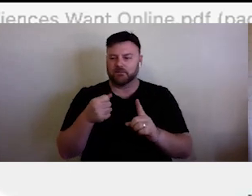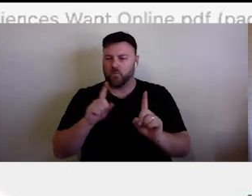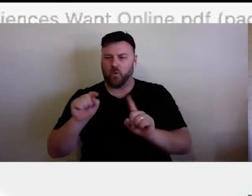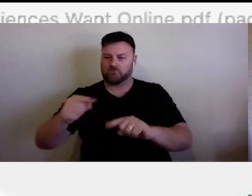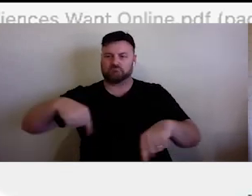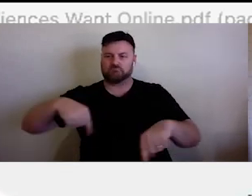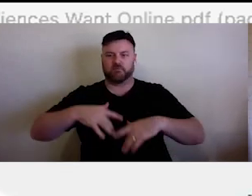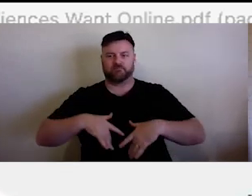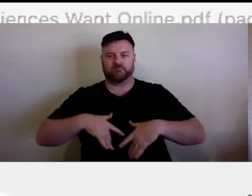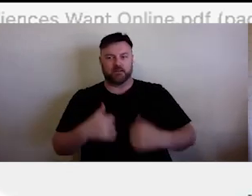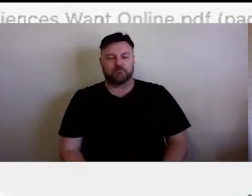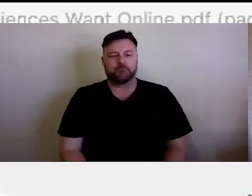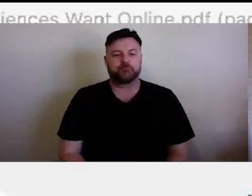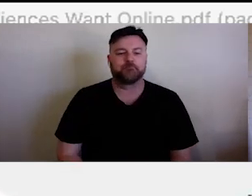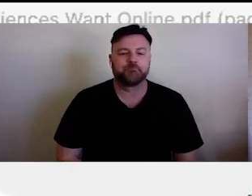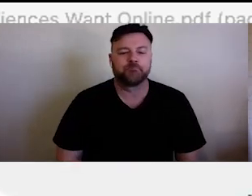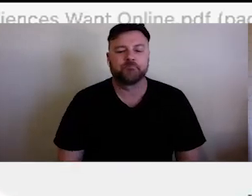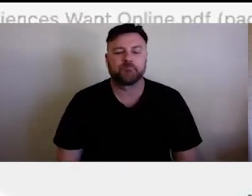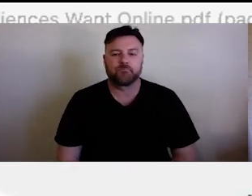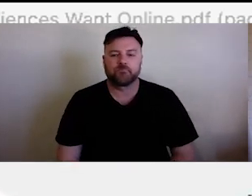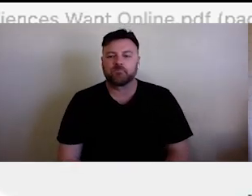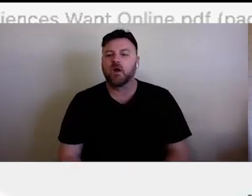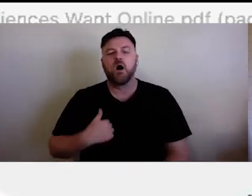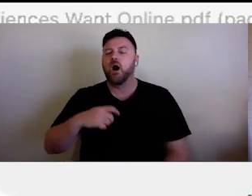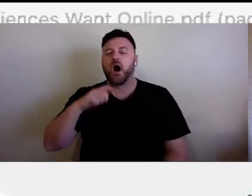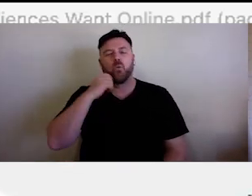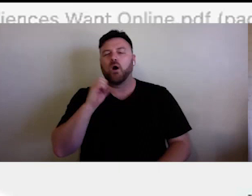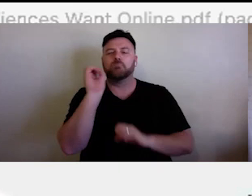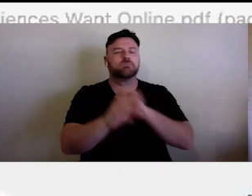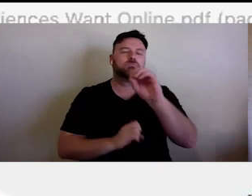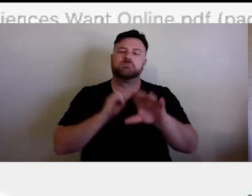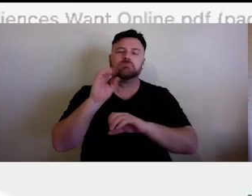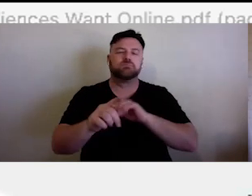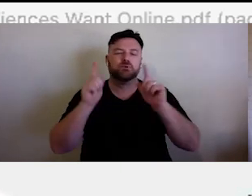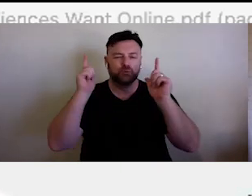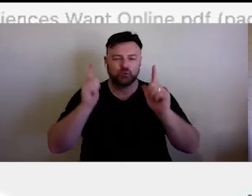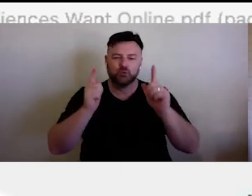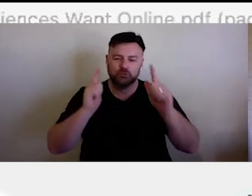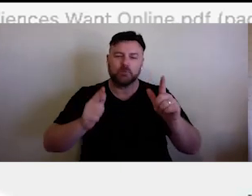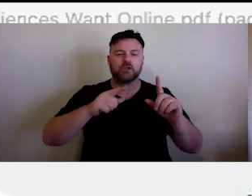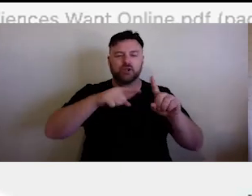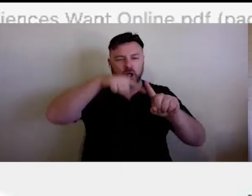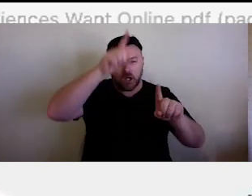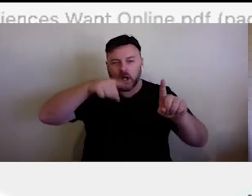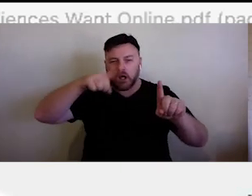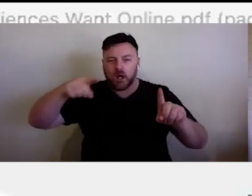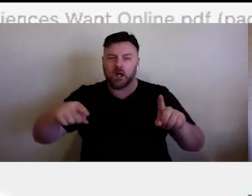charts, as I might in other context. Because I really want this session to be accessible to everyone and fancy charts aren't always